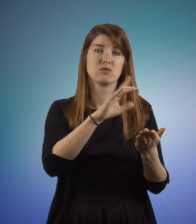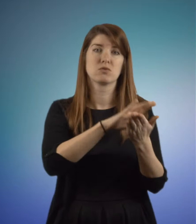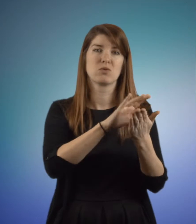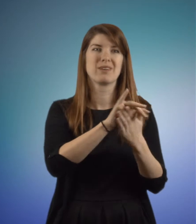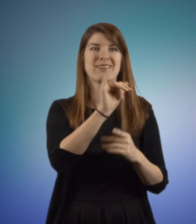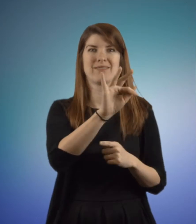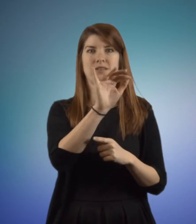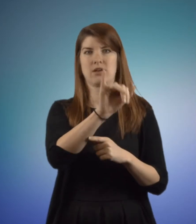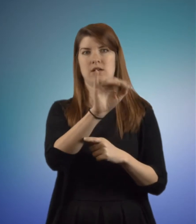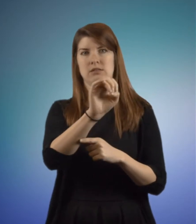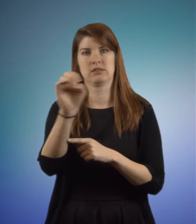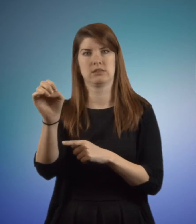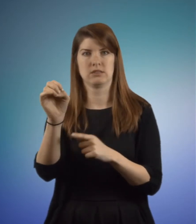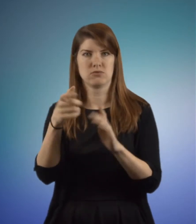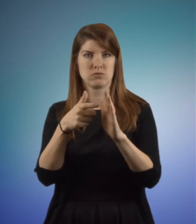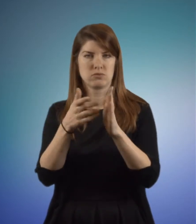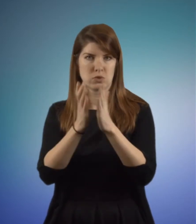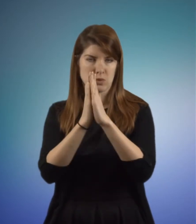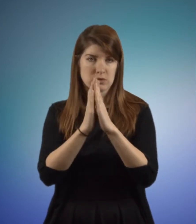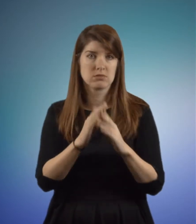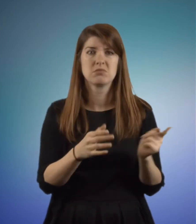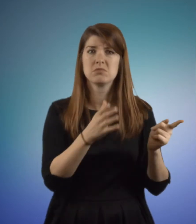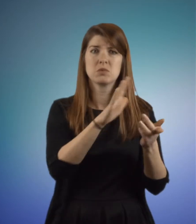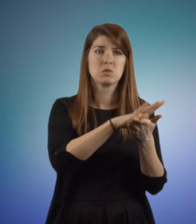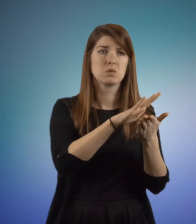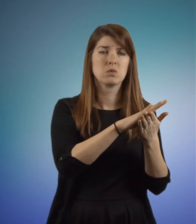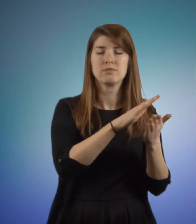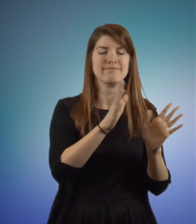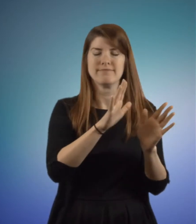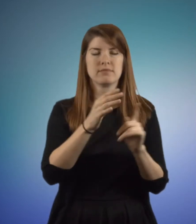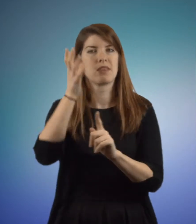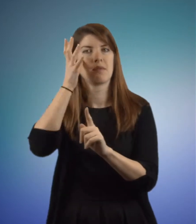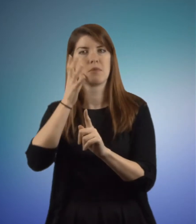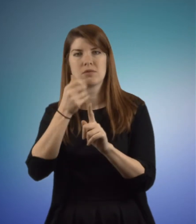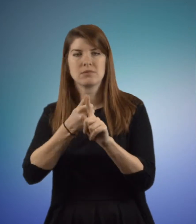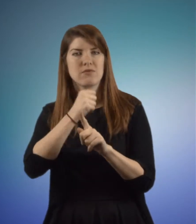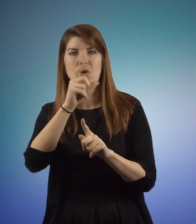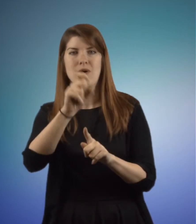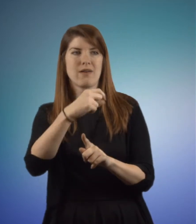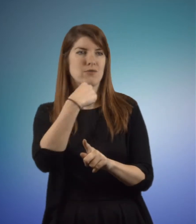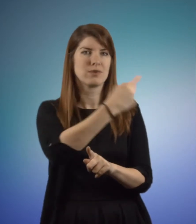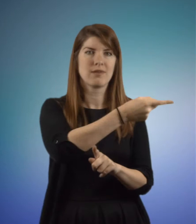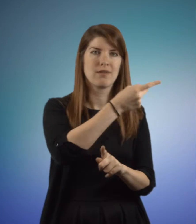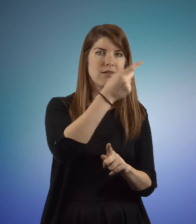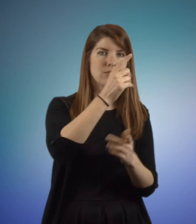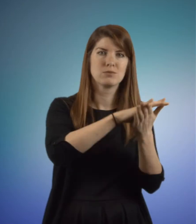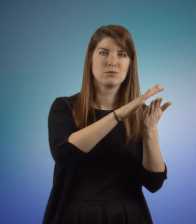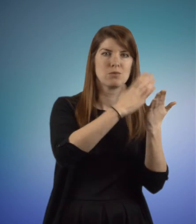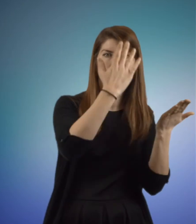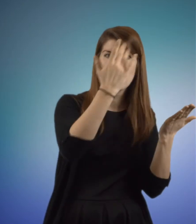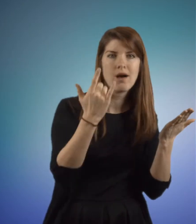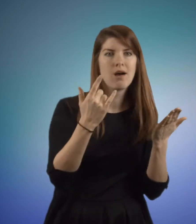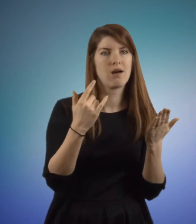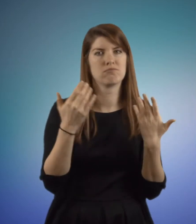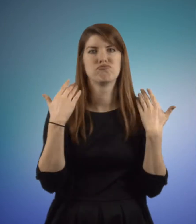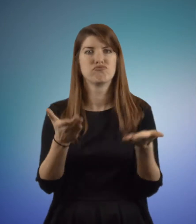And the school does not have to, or the parents don't have to tell the school why they're asking for that IEE.